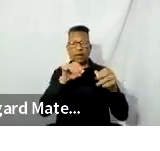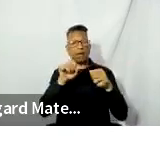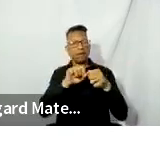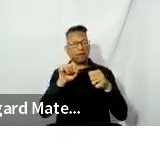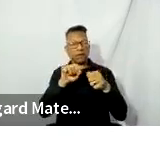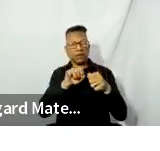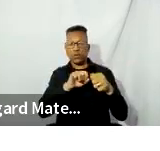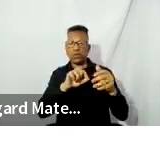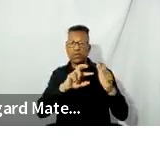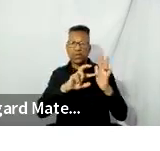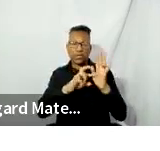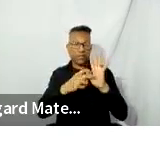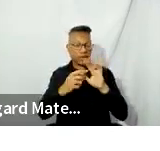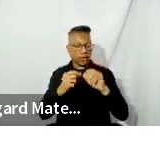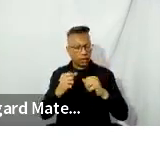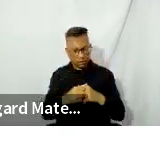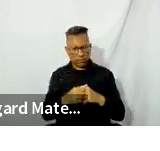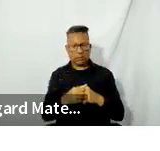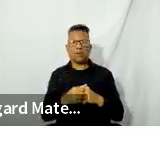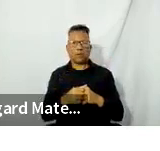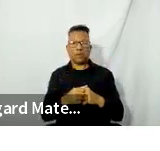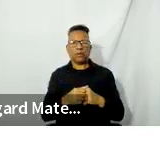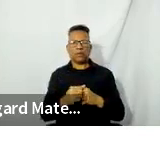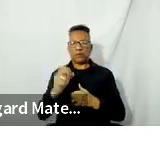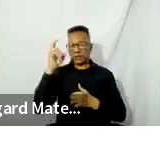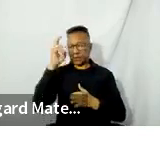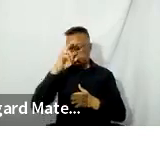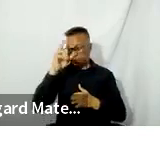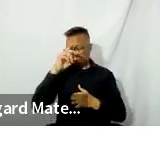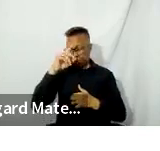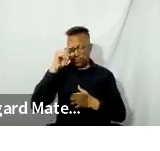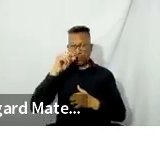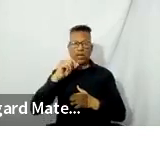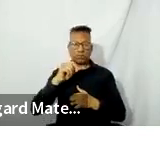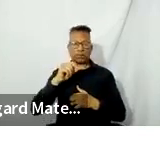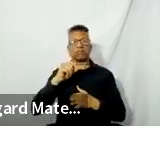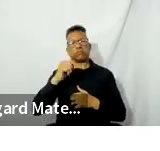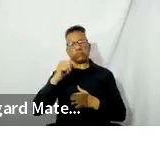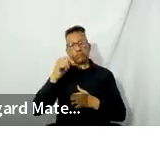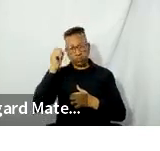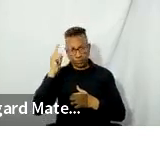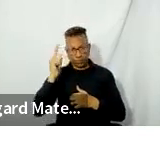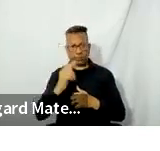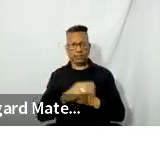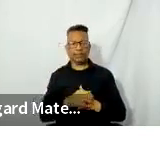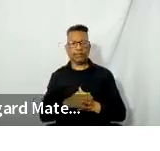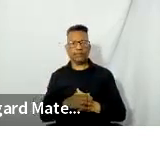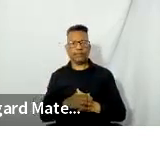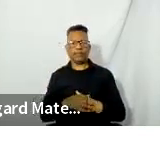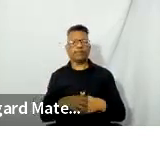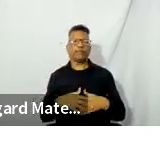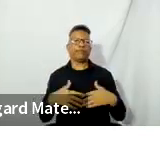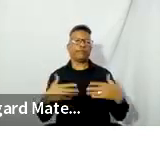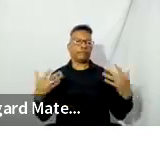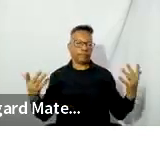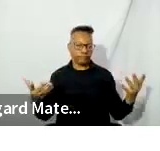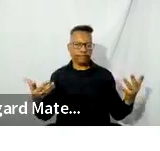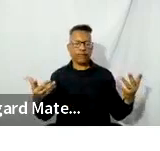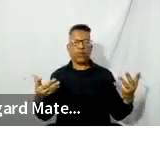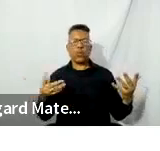of cultural historical theory. So that is the center lity of lity of the of the issue of